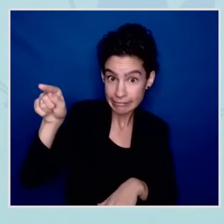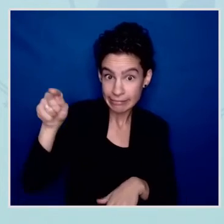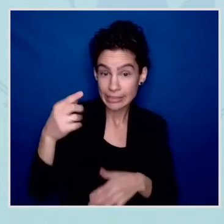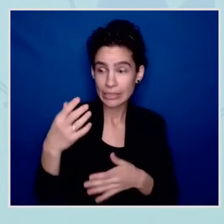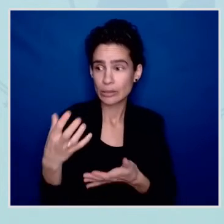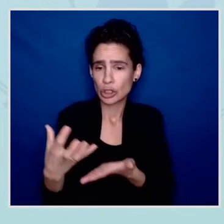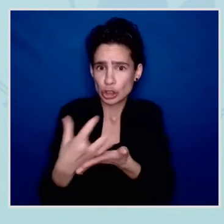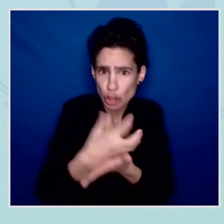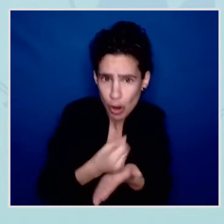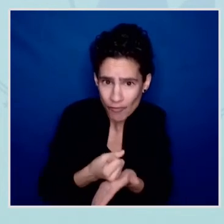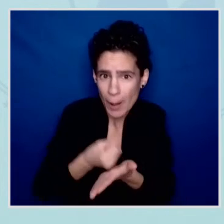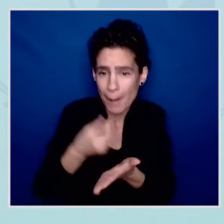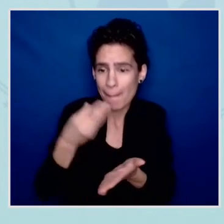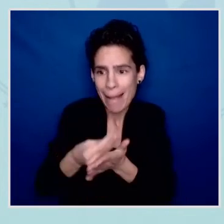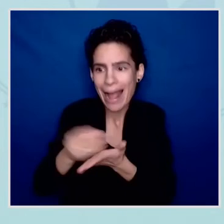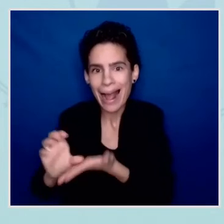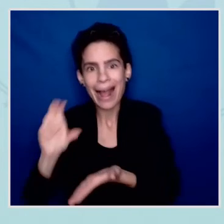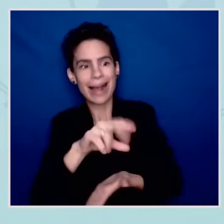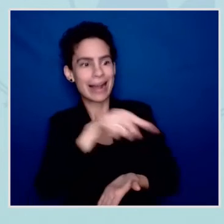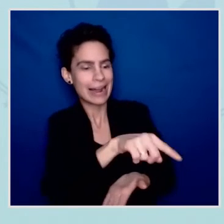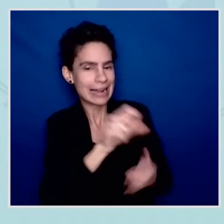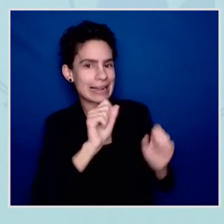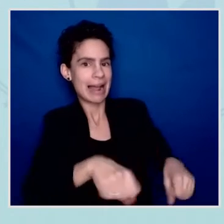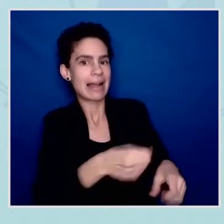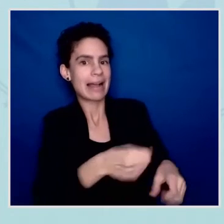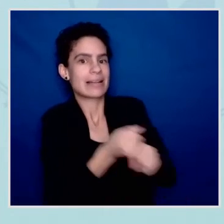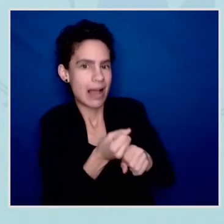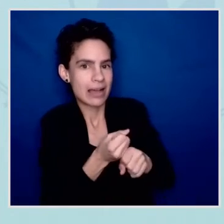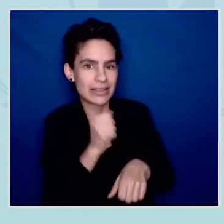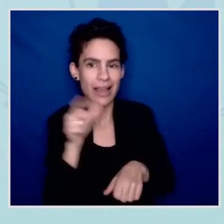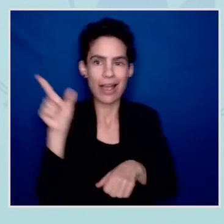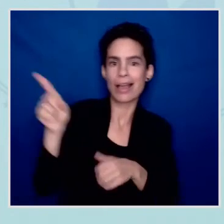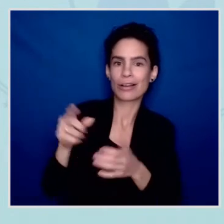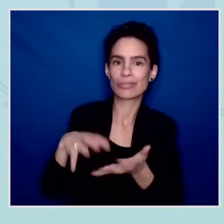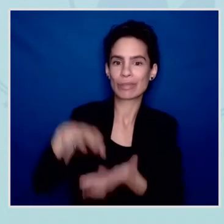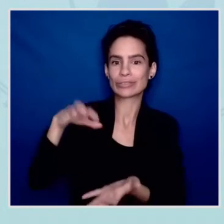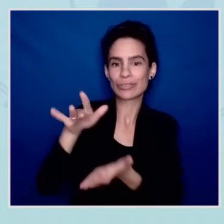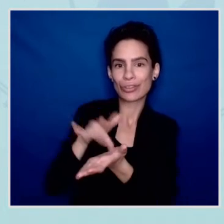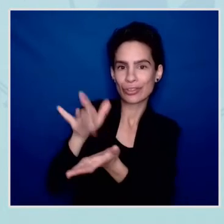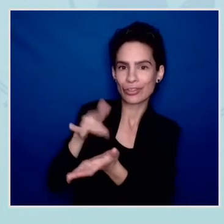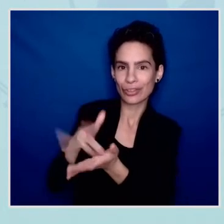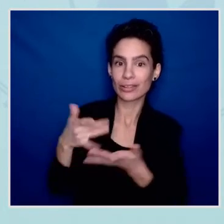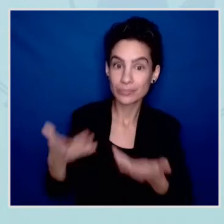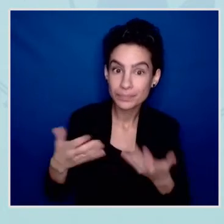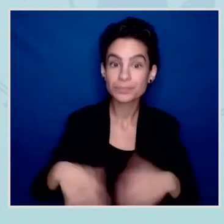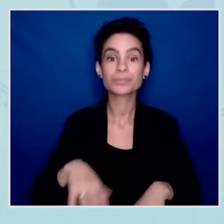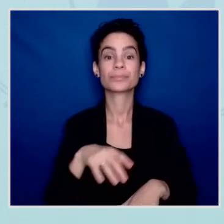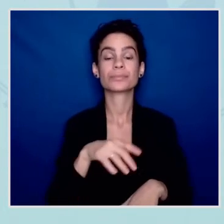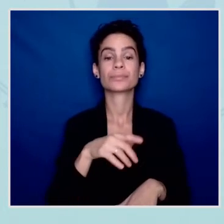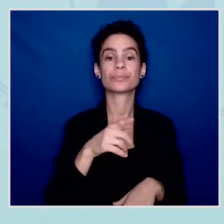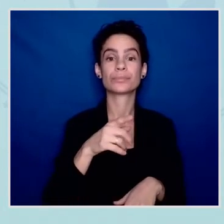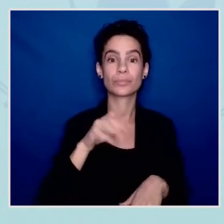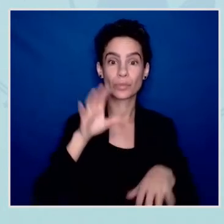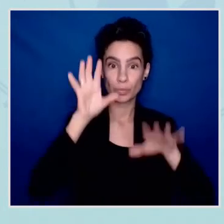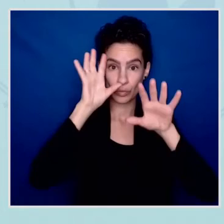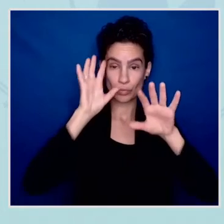AND FRAUD IN THESE PROGRAMS, SO THE MONEY GOES TO THE COMPANIES